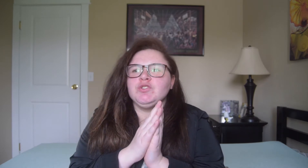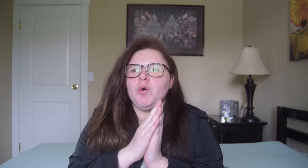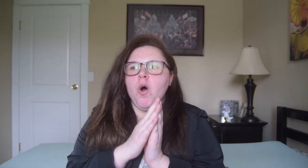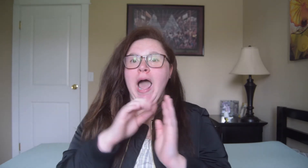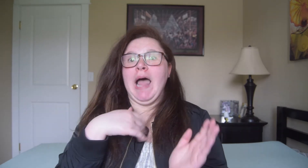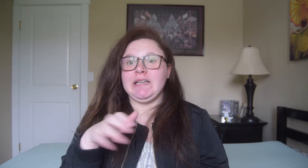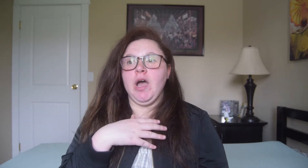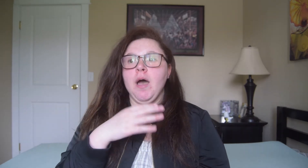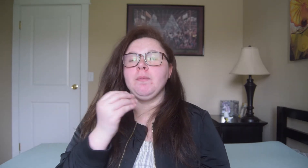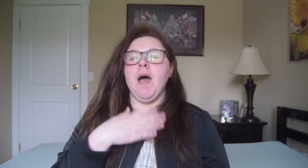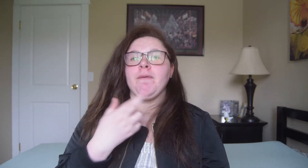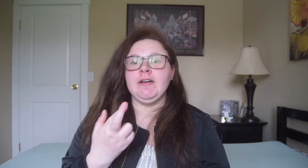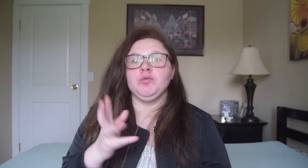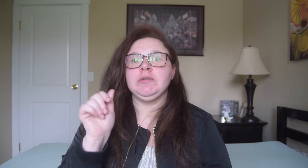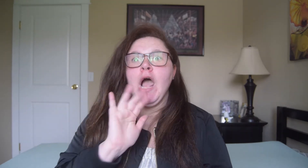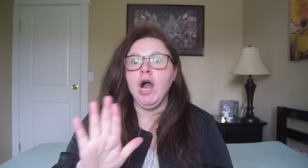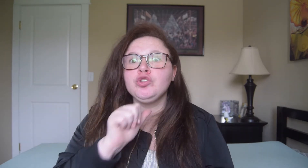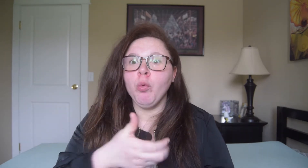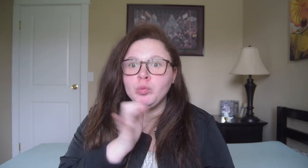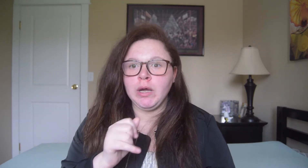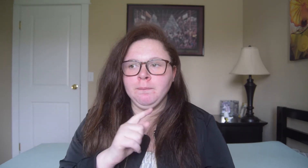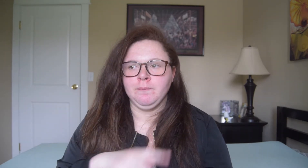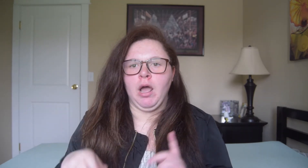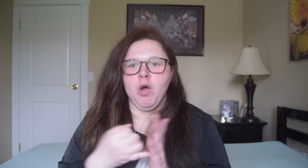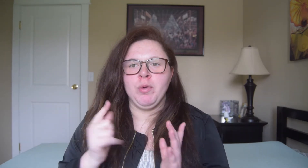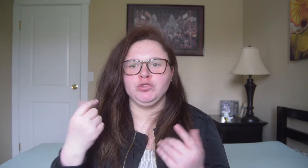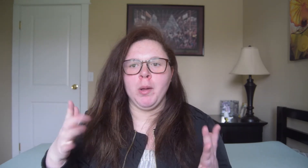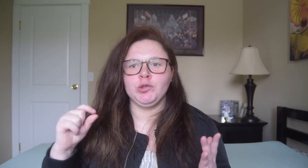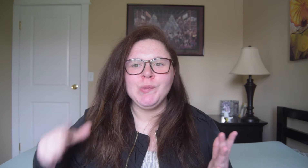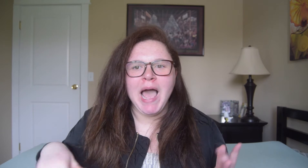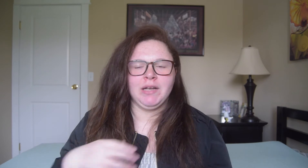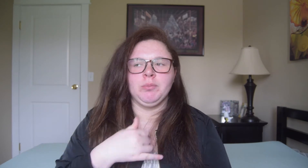I did and my best friend tried to stop me from drinking it but it was too late